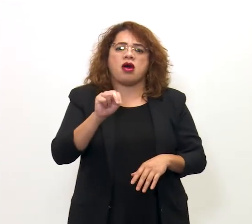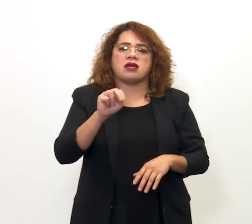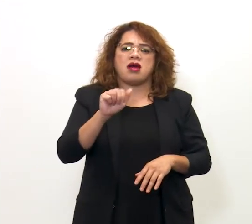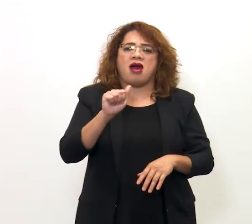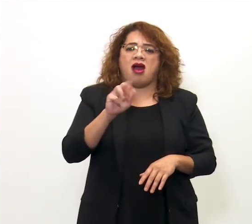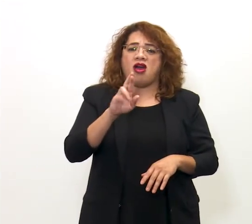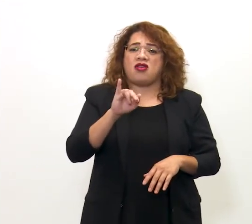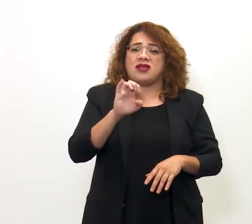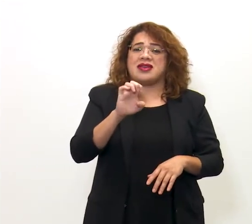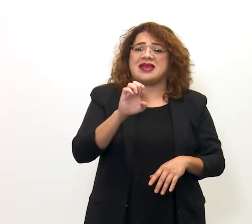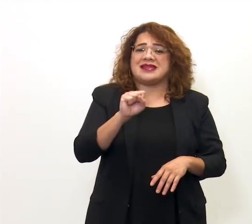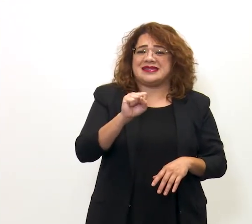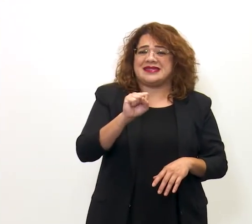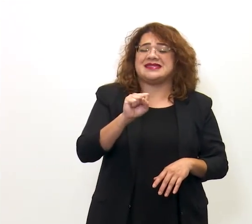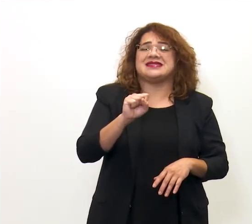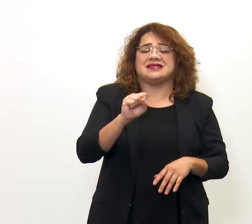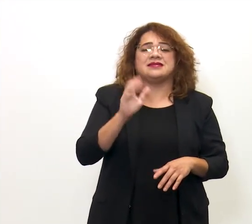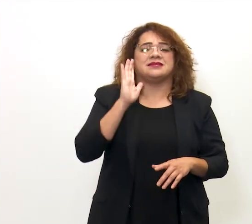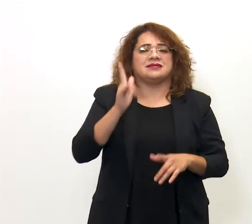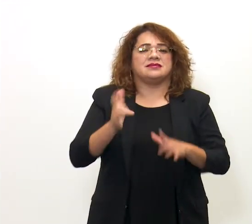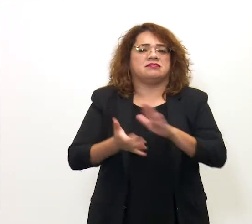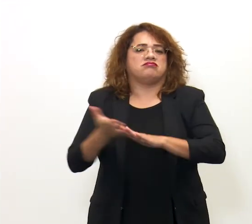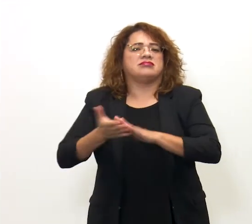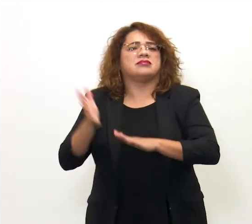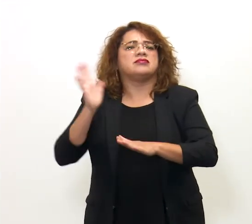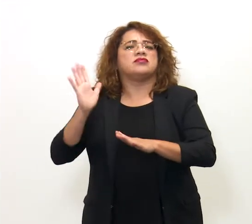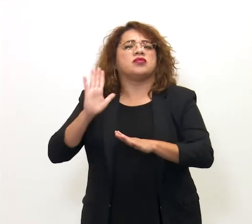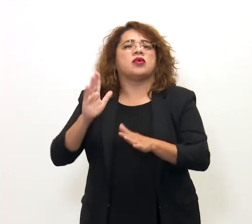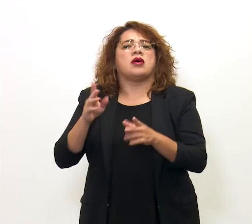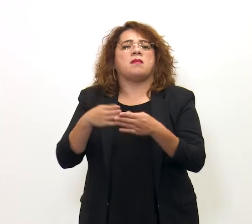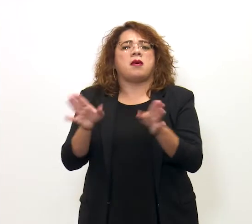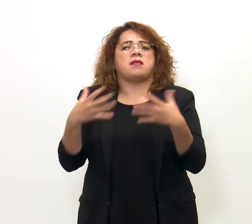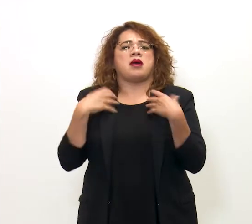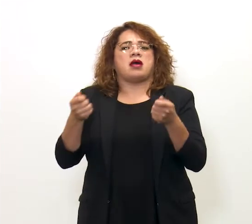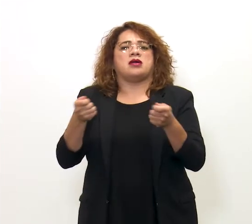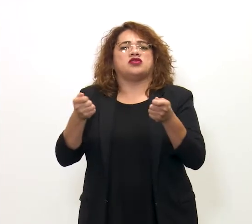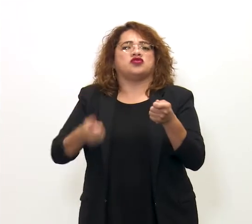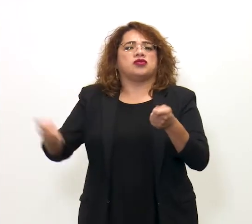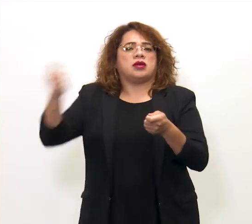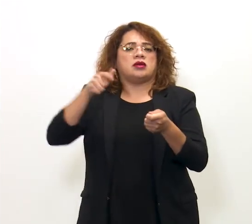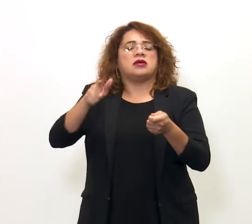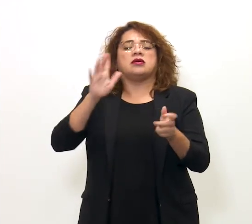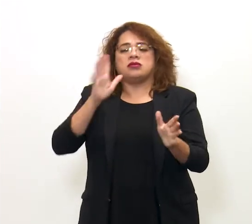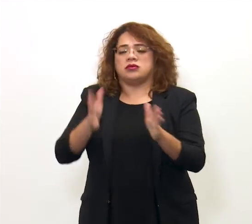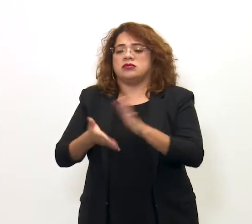but more broadly speaking the, this community group will work over the months ahead to come